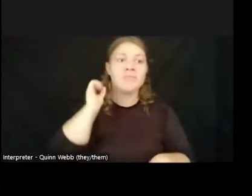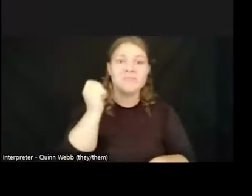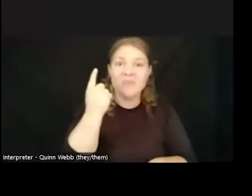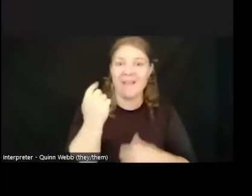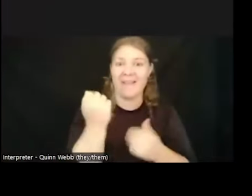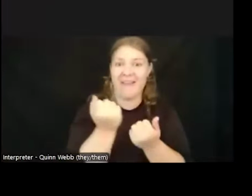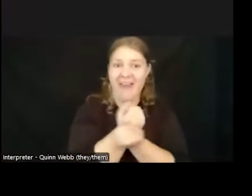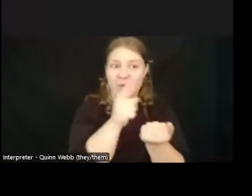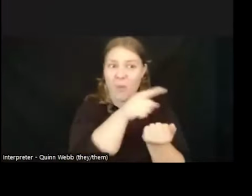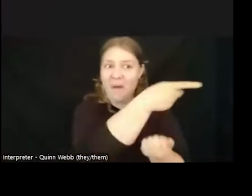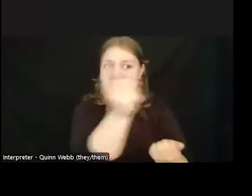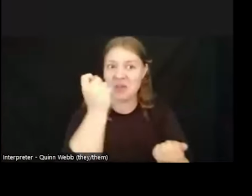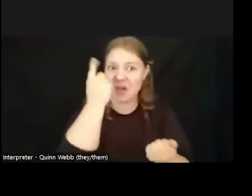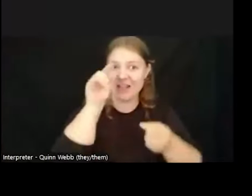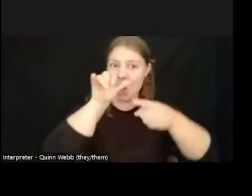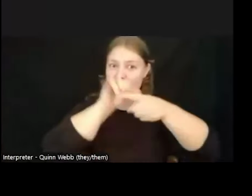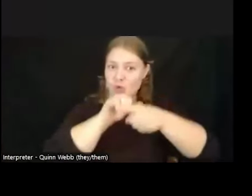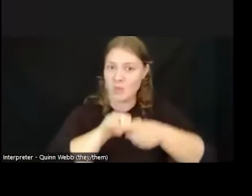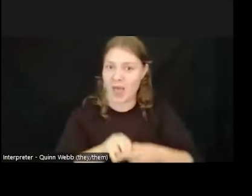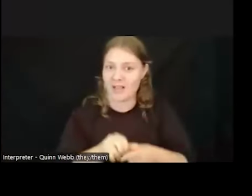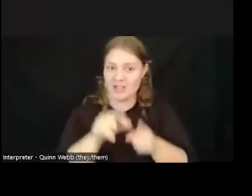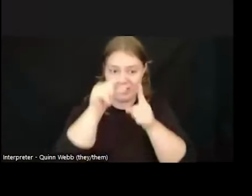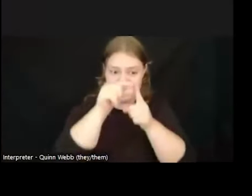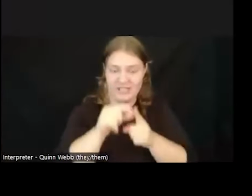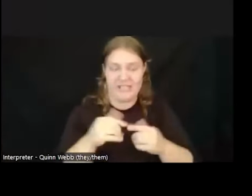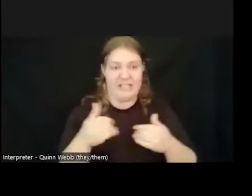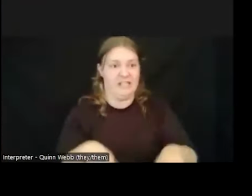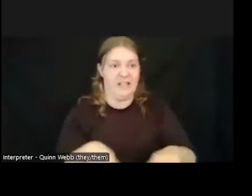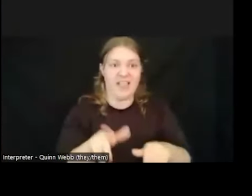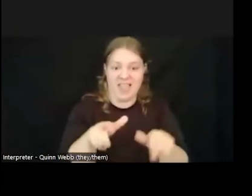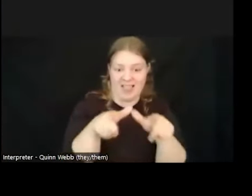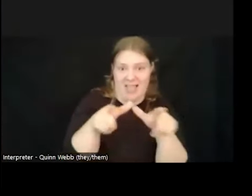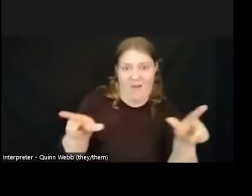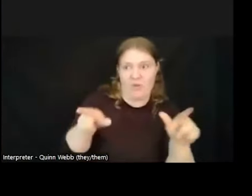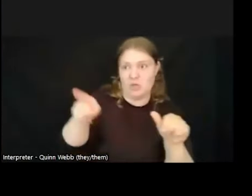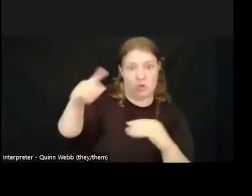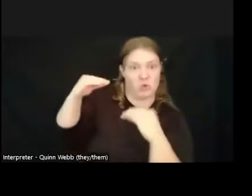the terminology not everyone understands the the language that you were taught so a lot of times